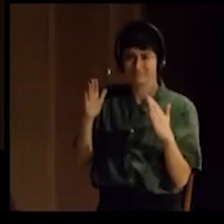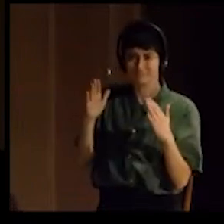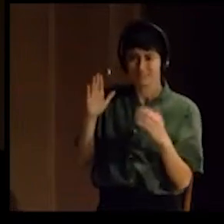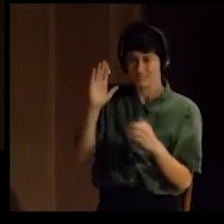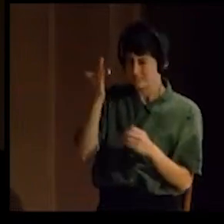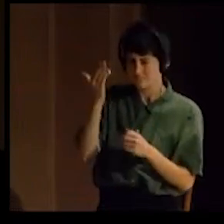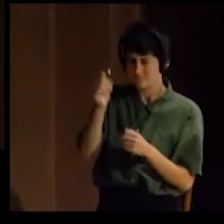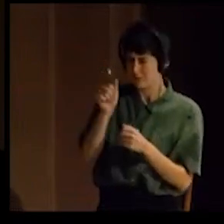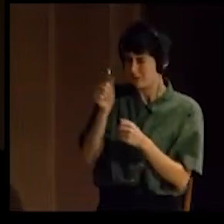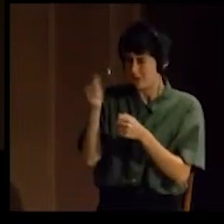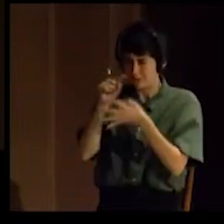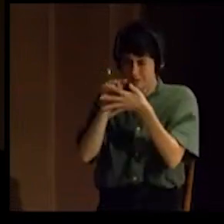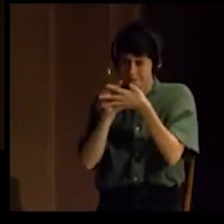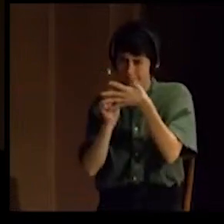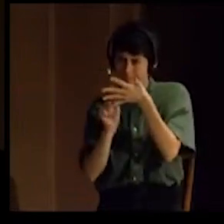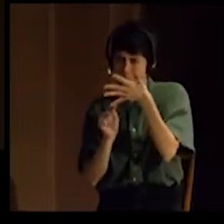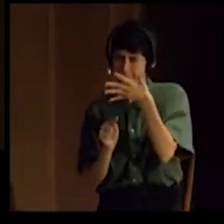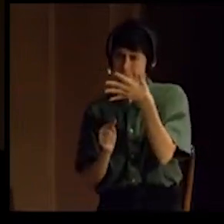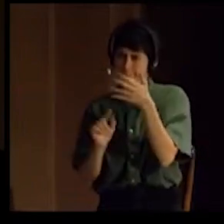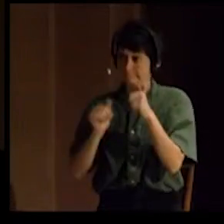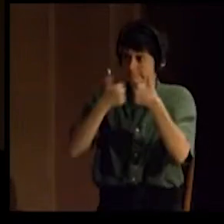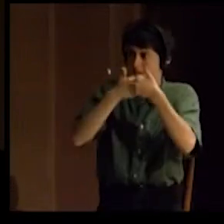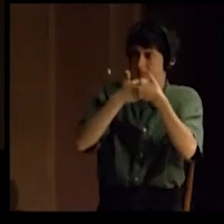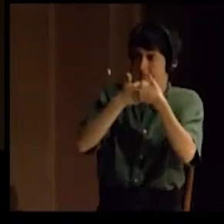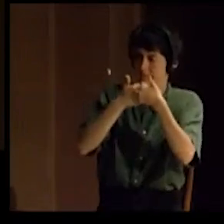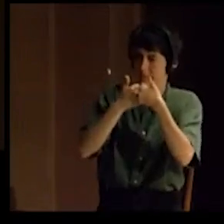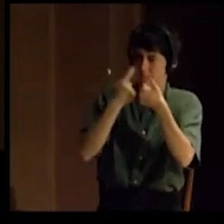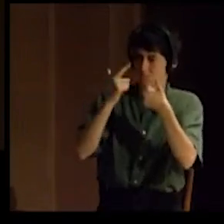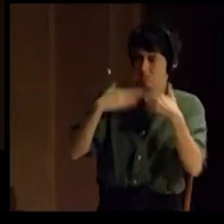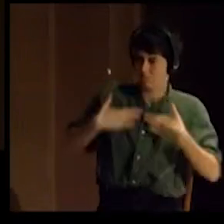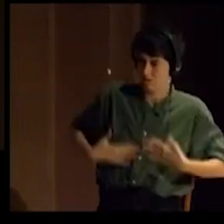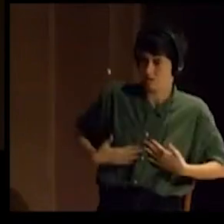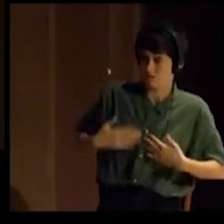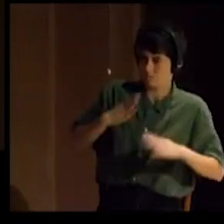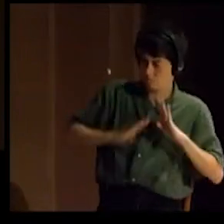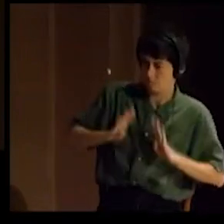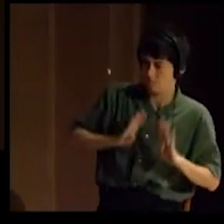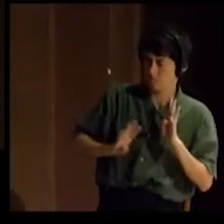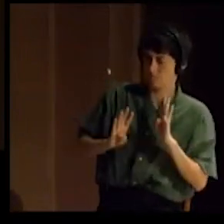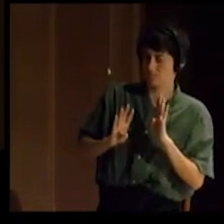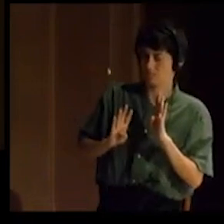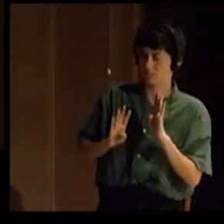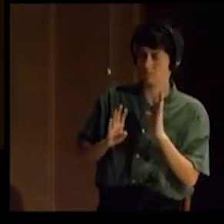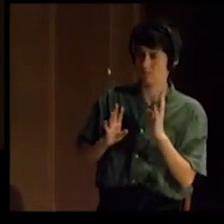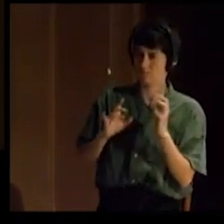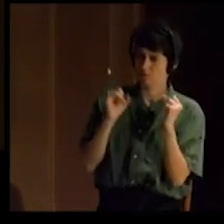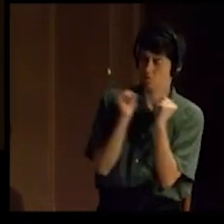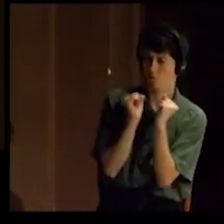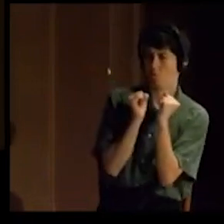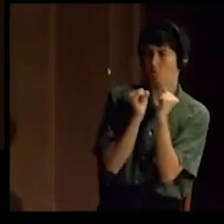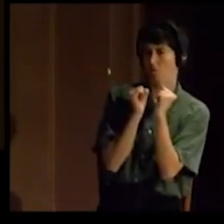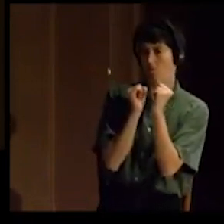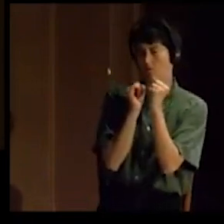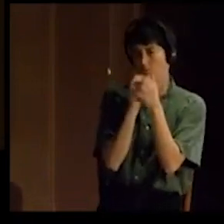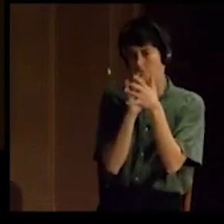So it's not only just cold and hypoxic, but it's much more difficult to incubate eggs